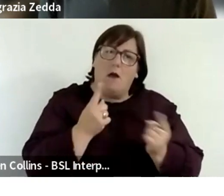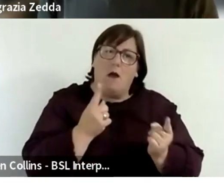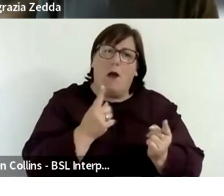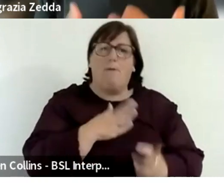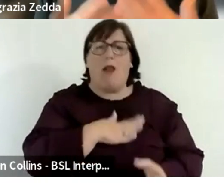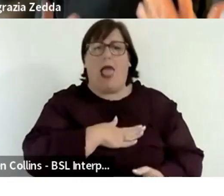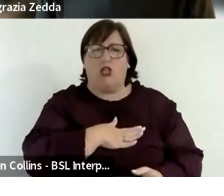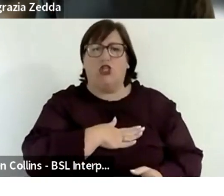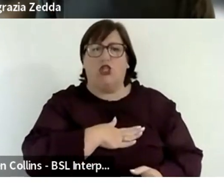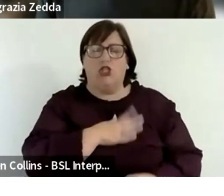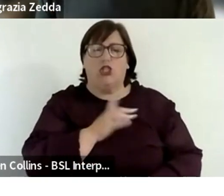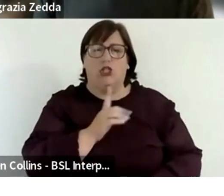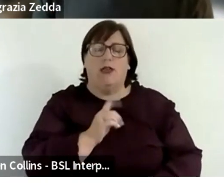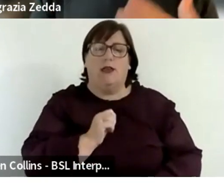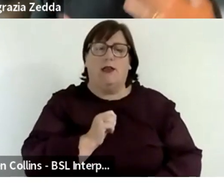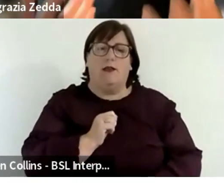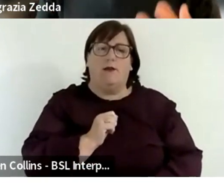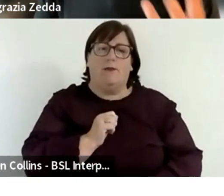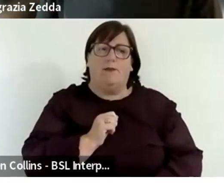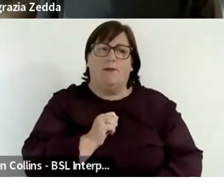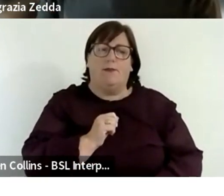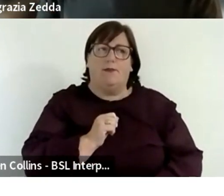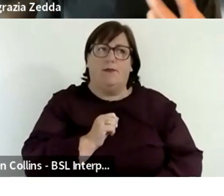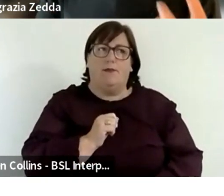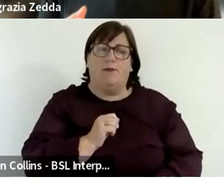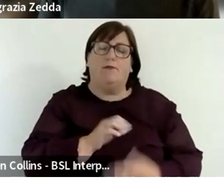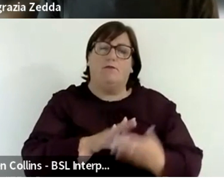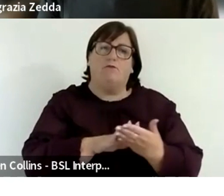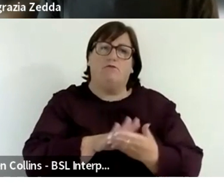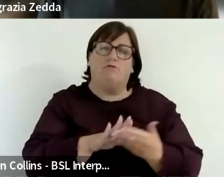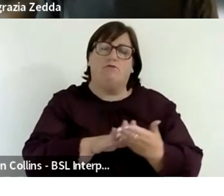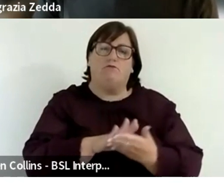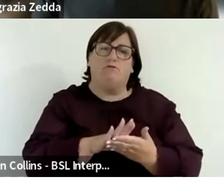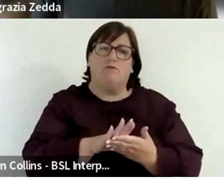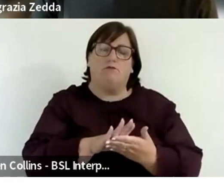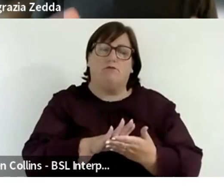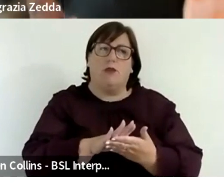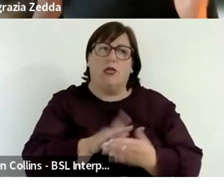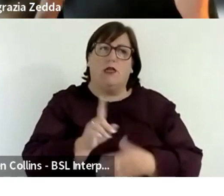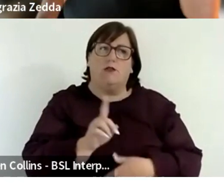makes the premise that accessibility is something you need to